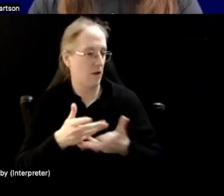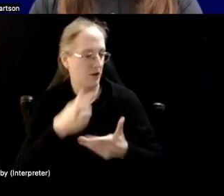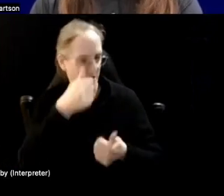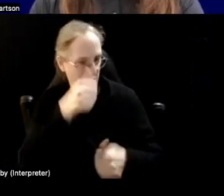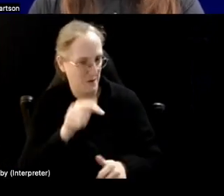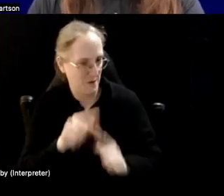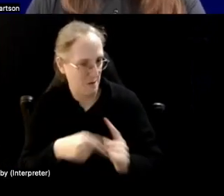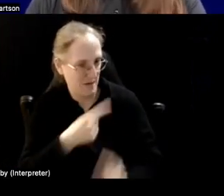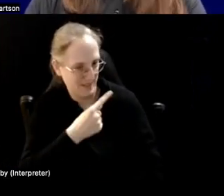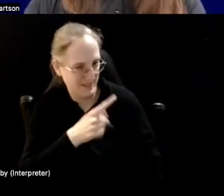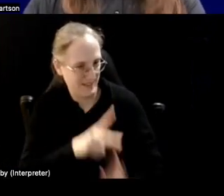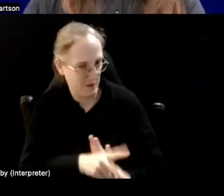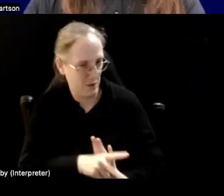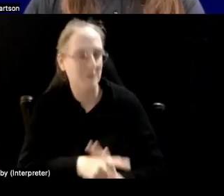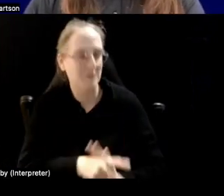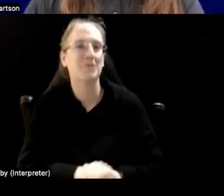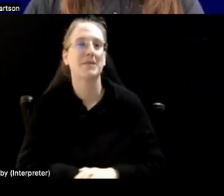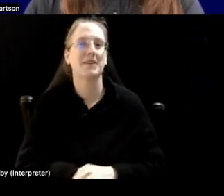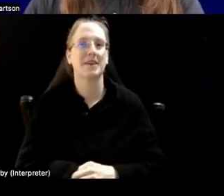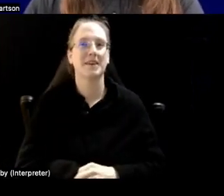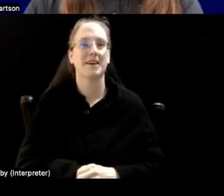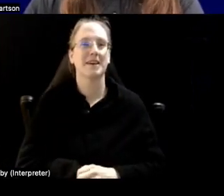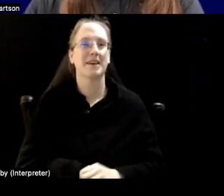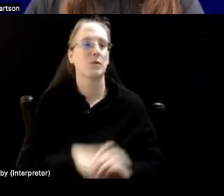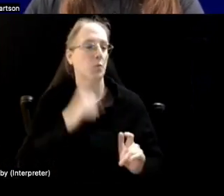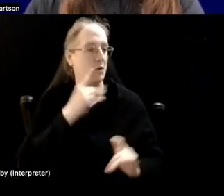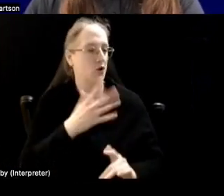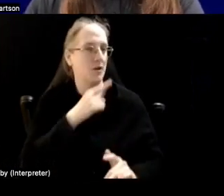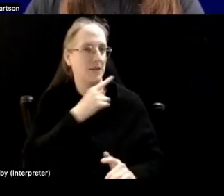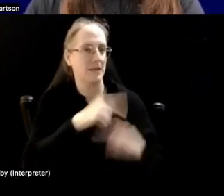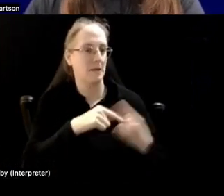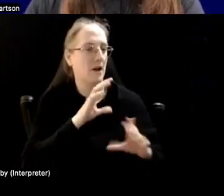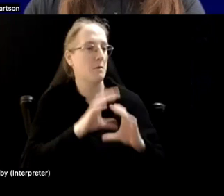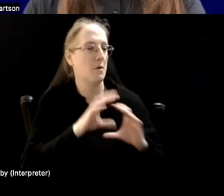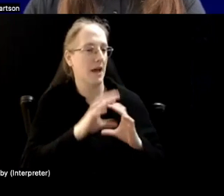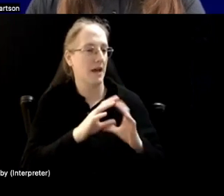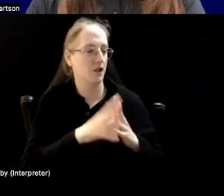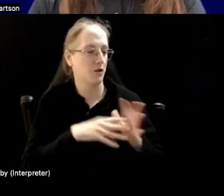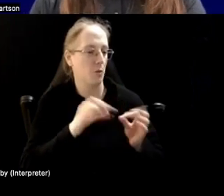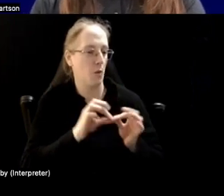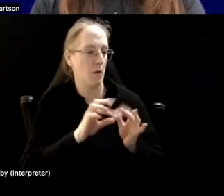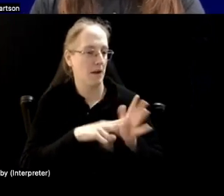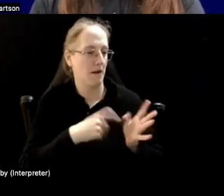so this little video was played in our communication webinar. Today I've just